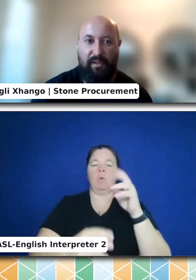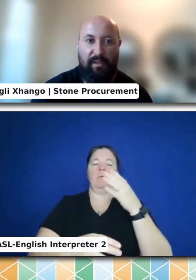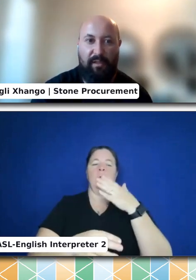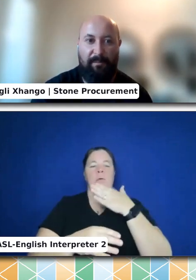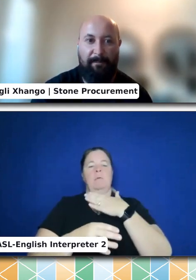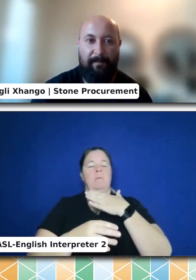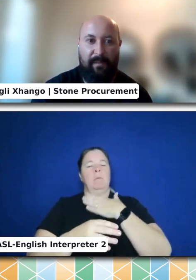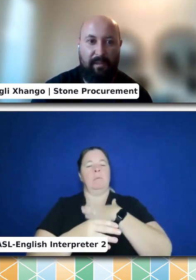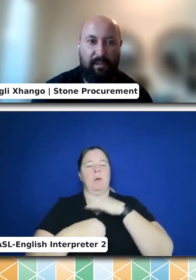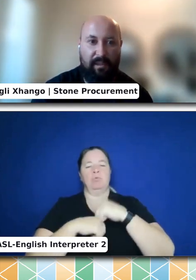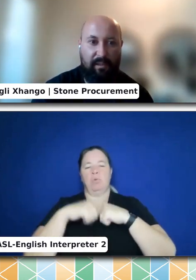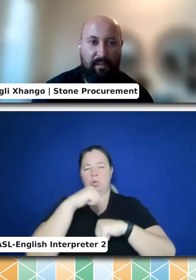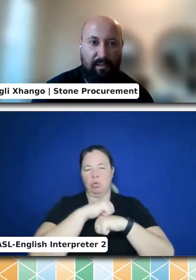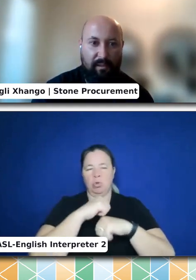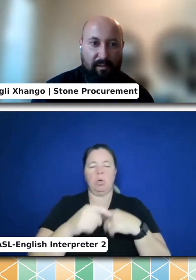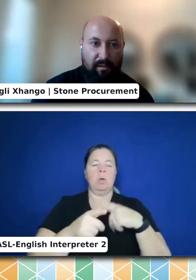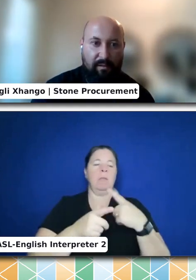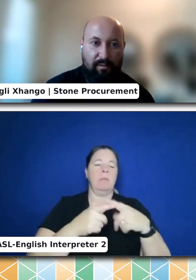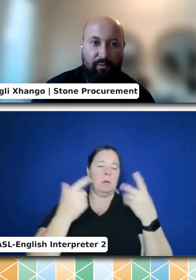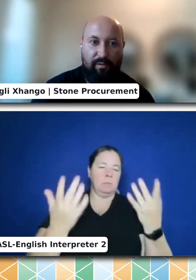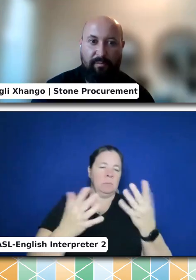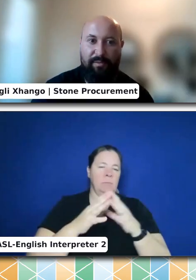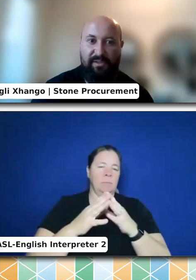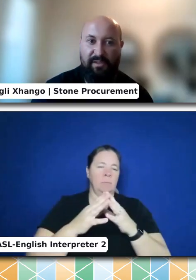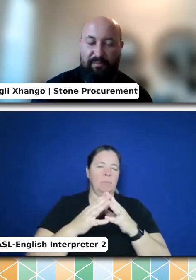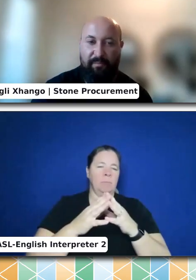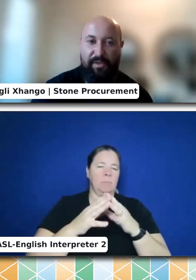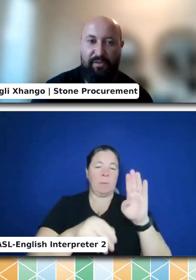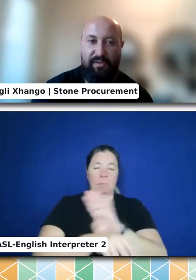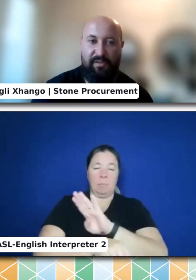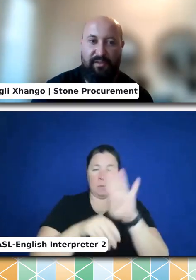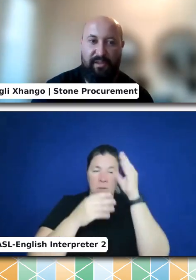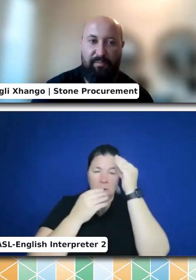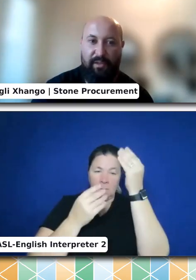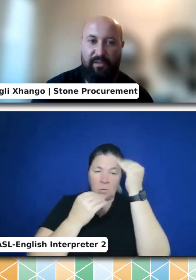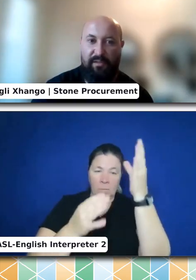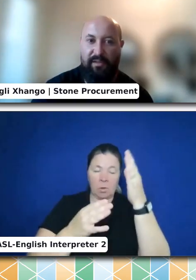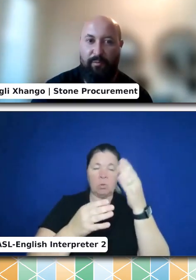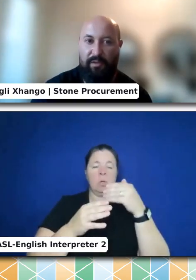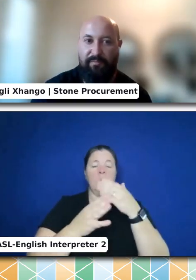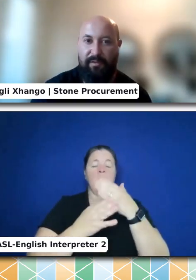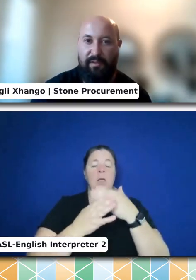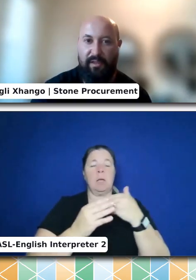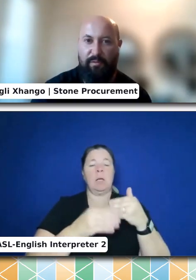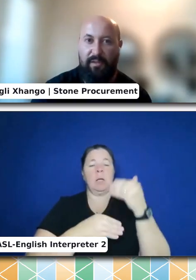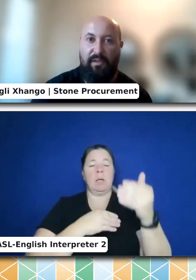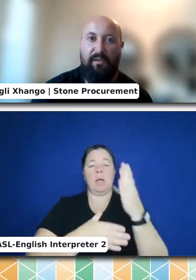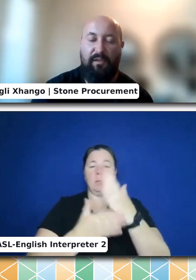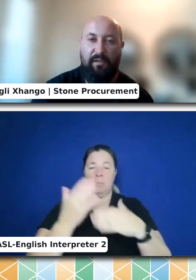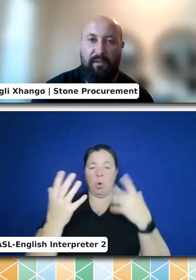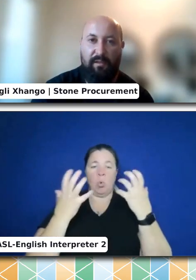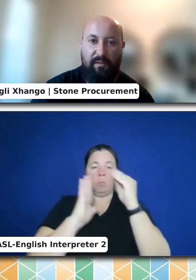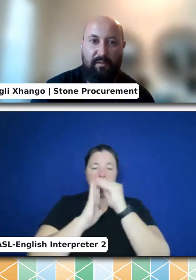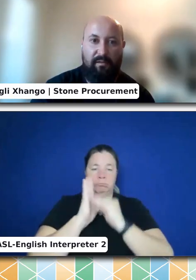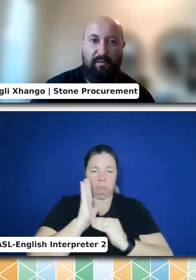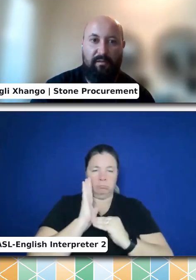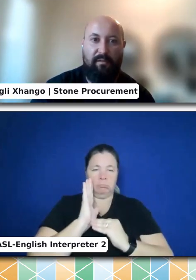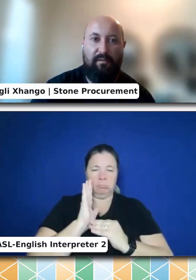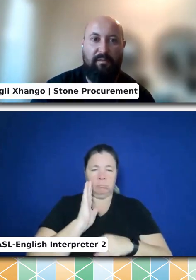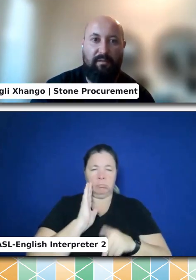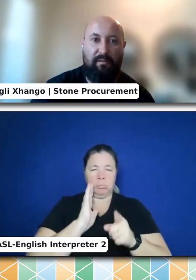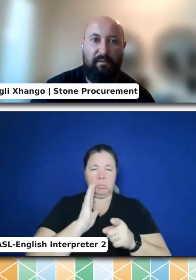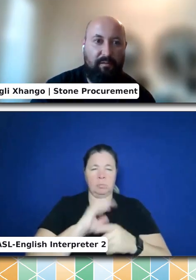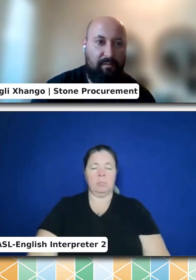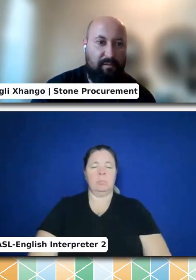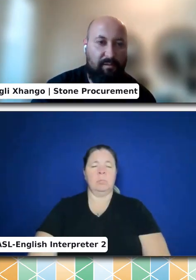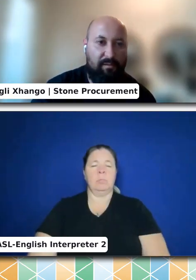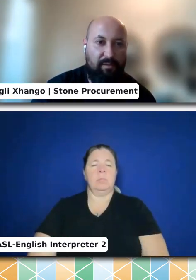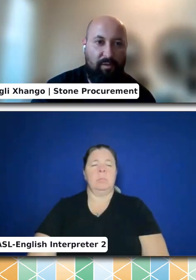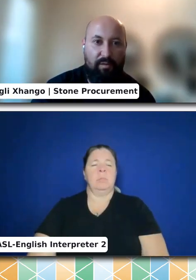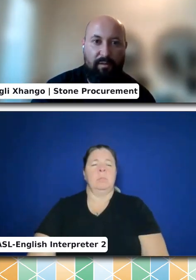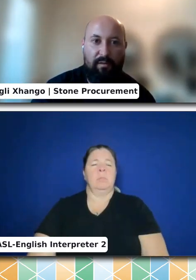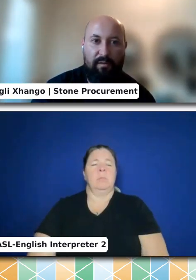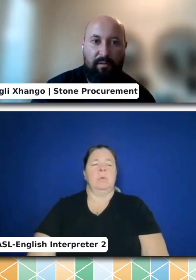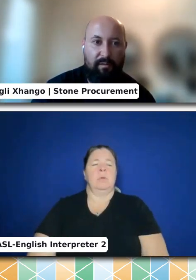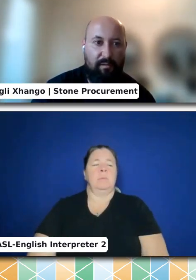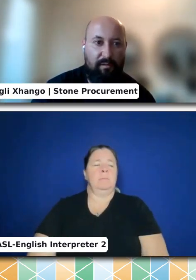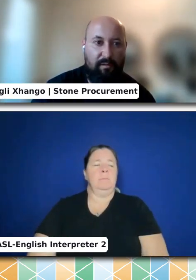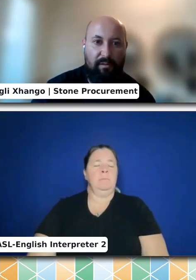Um, and then… Your business information is the next part that you want to fill out.